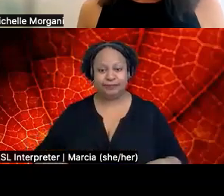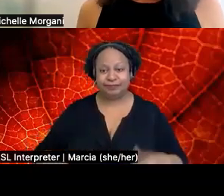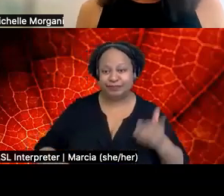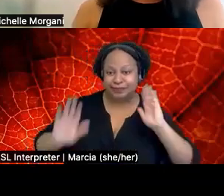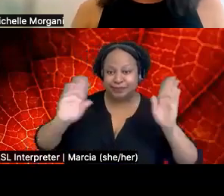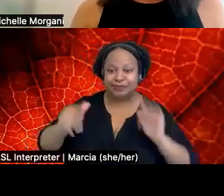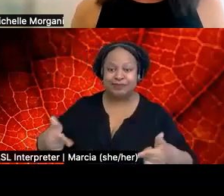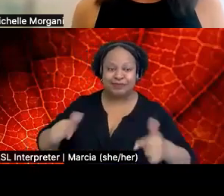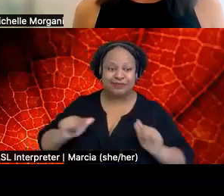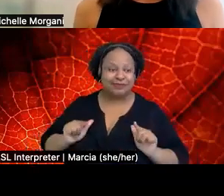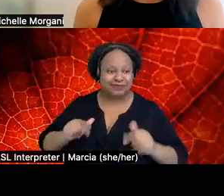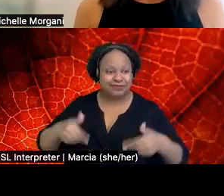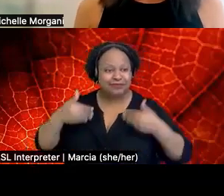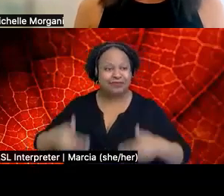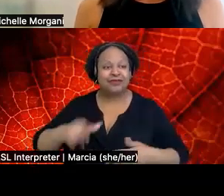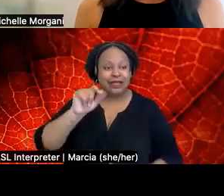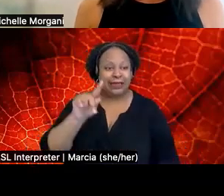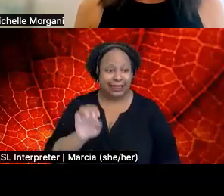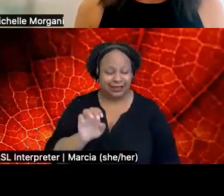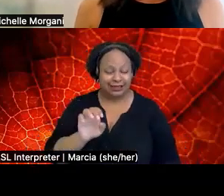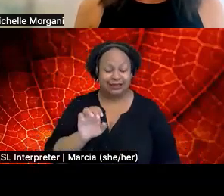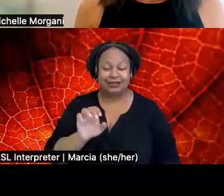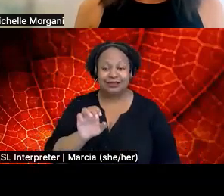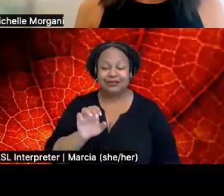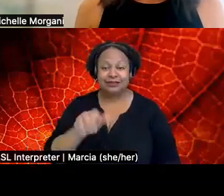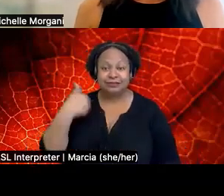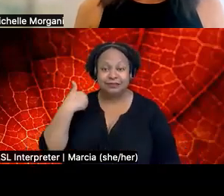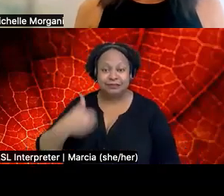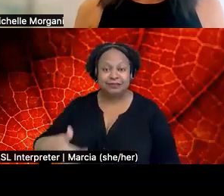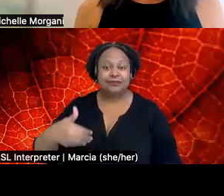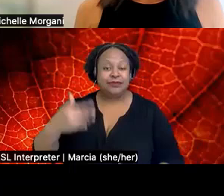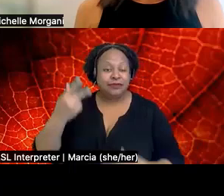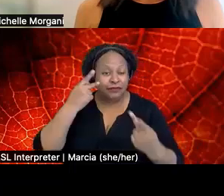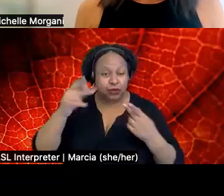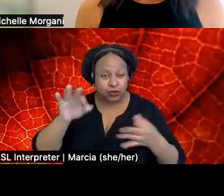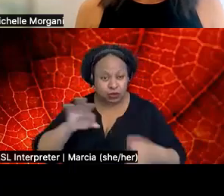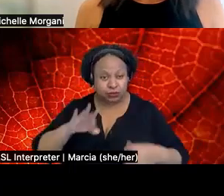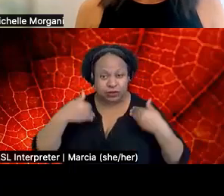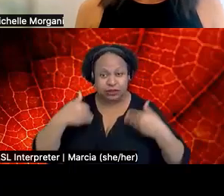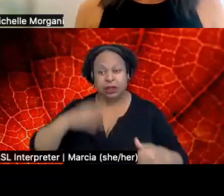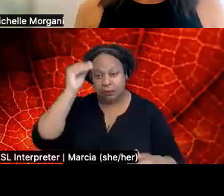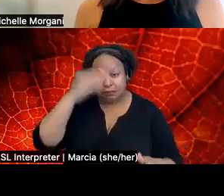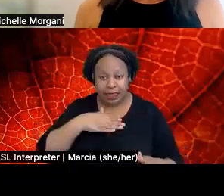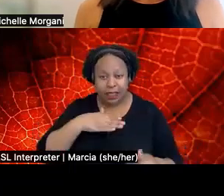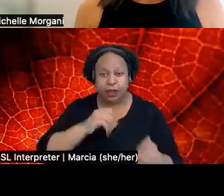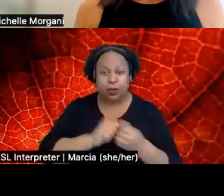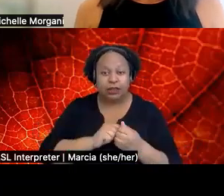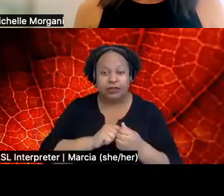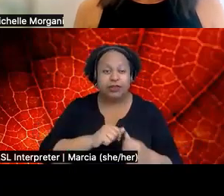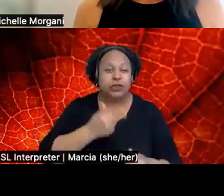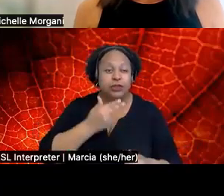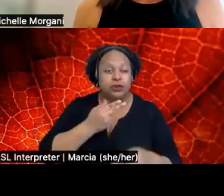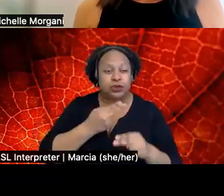I'm Lake and I'm a male with short salt and pepper hair wearing glasses